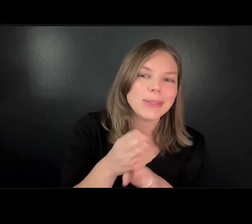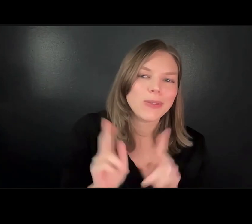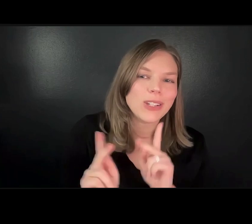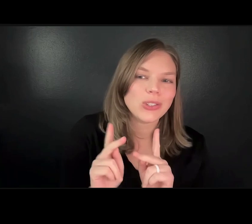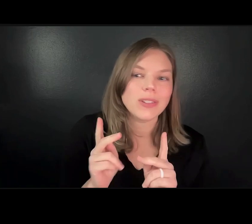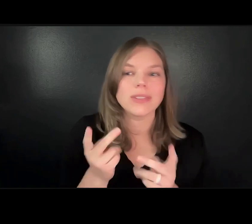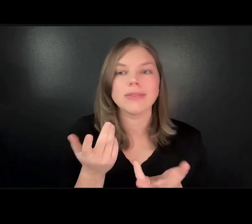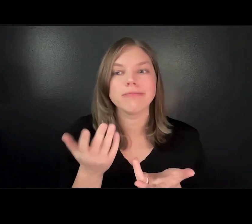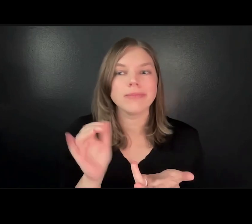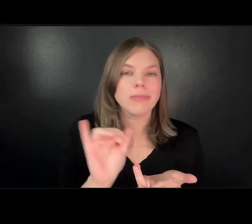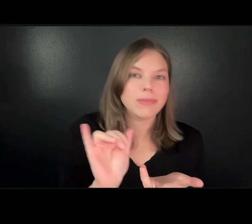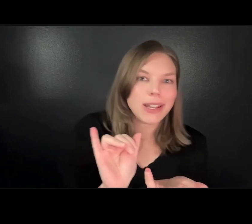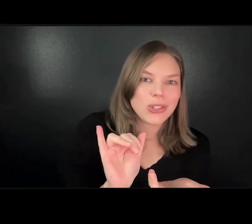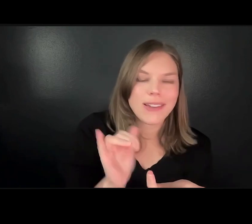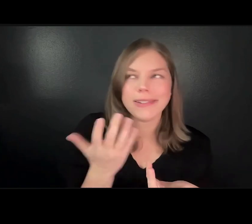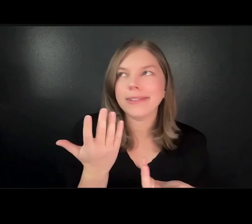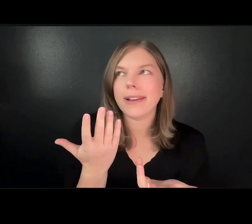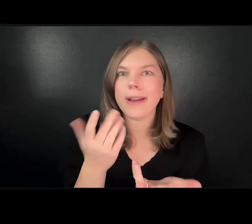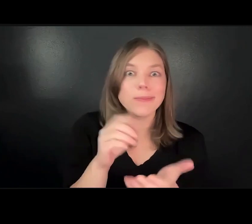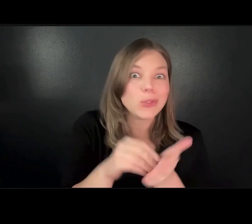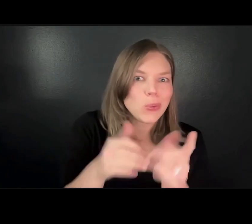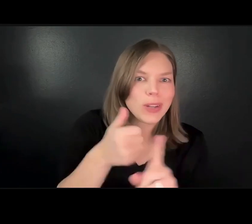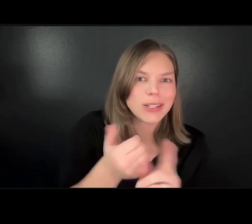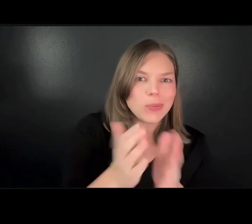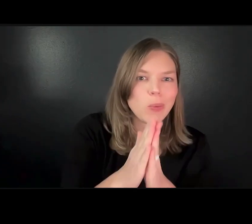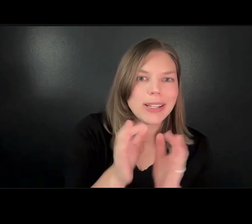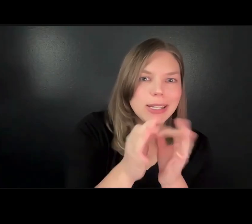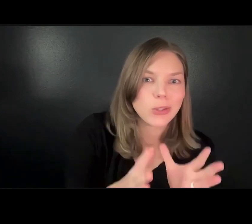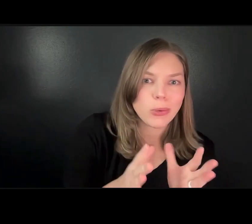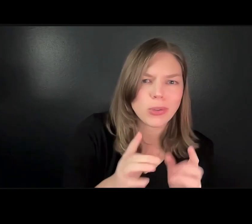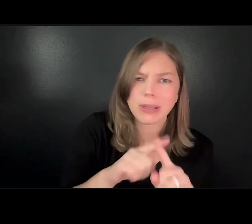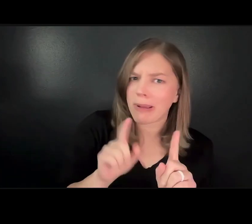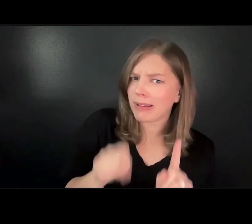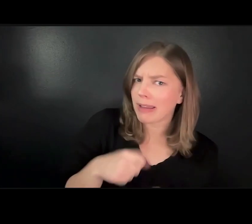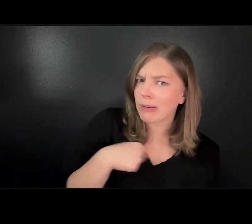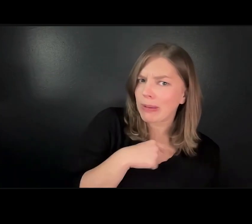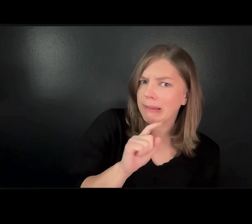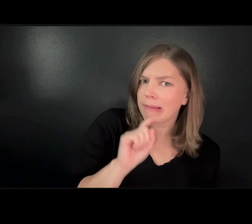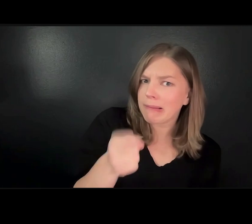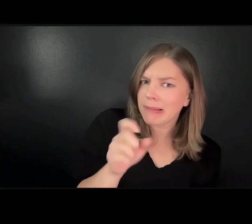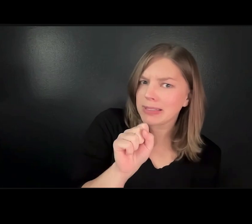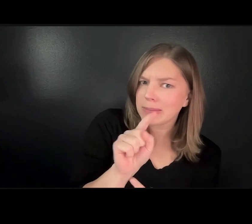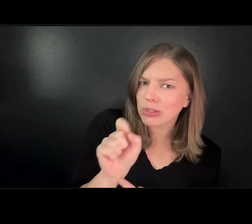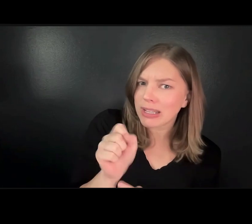Often, we receive questions from disability services professionals, such as the student is requesting interpreters, but can we